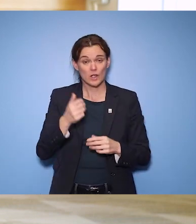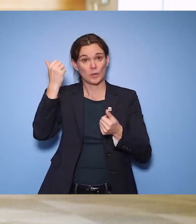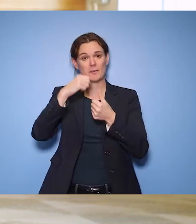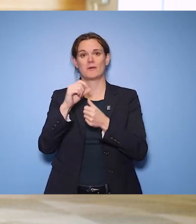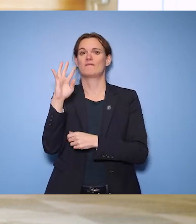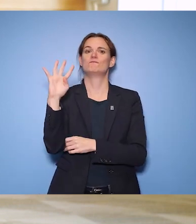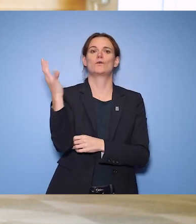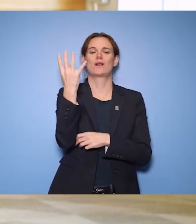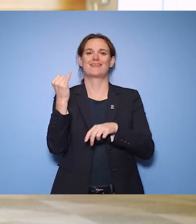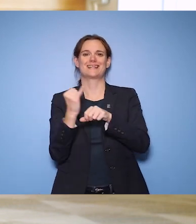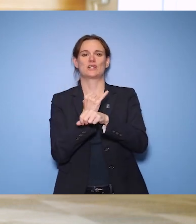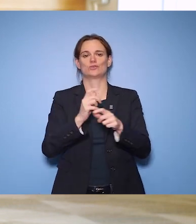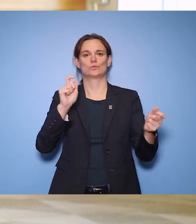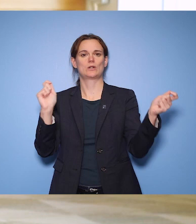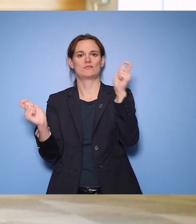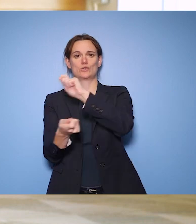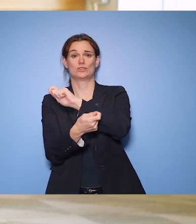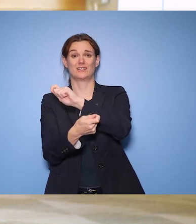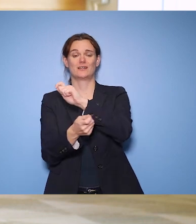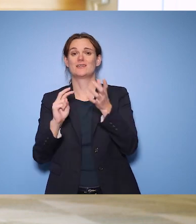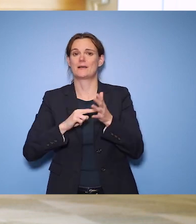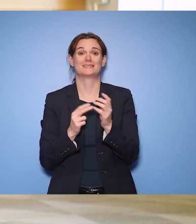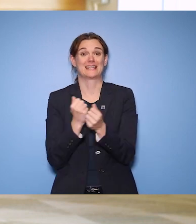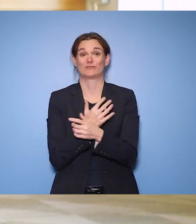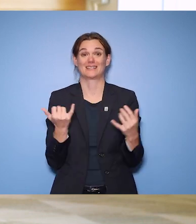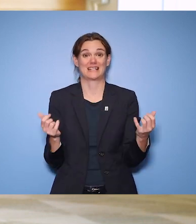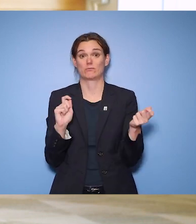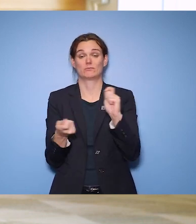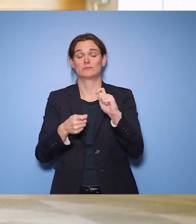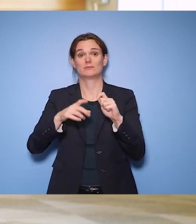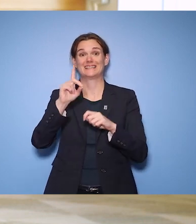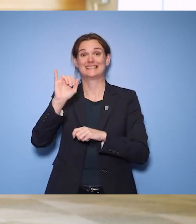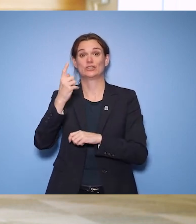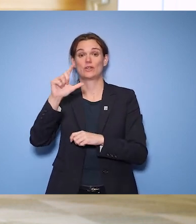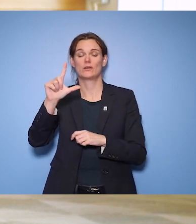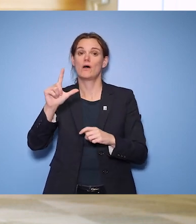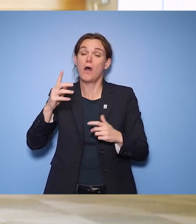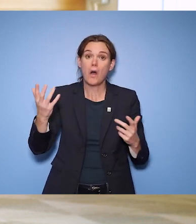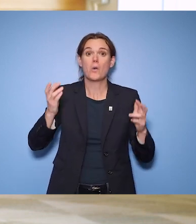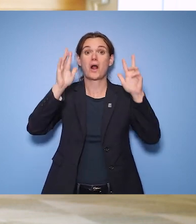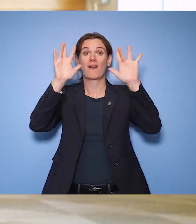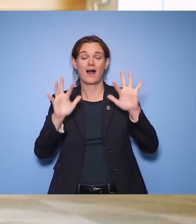is here and we're living in an age of all things digital. Climate change is upon us and